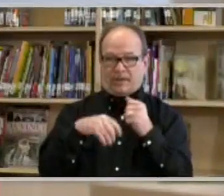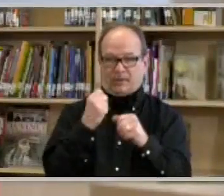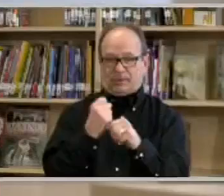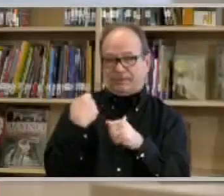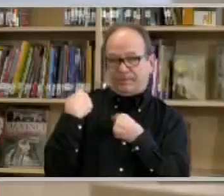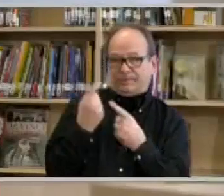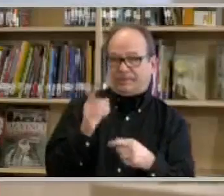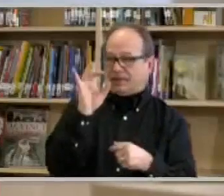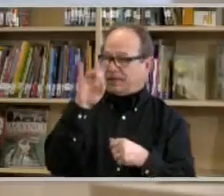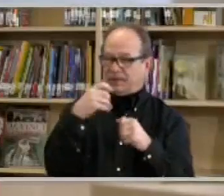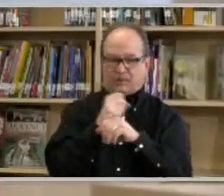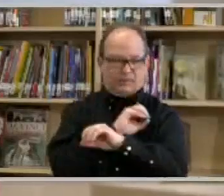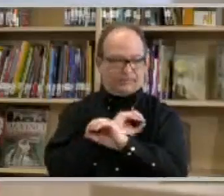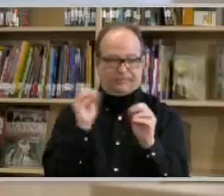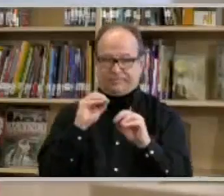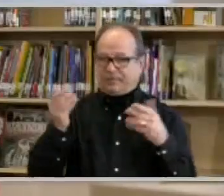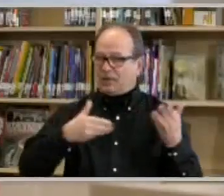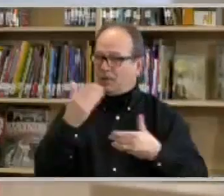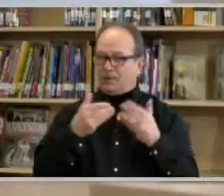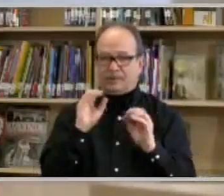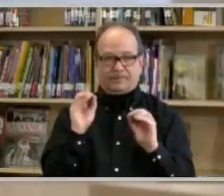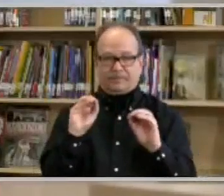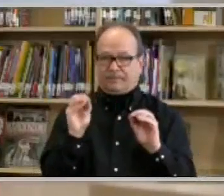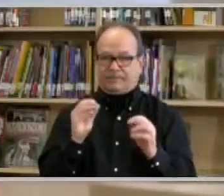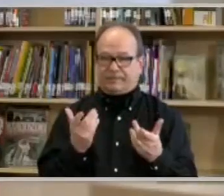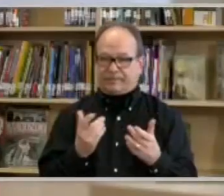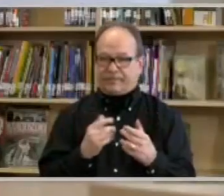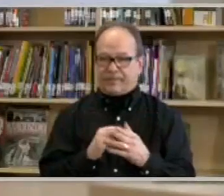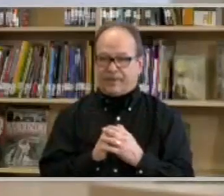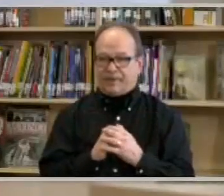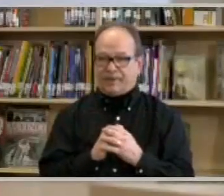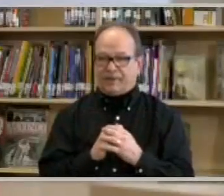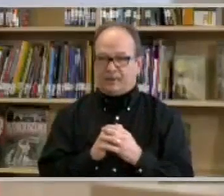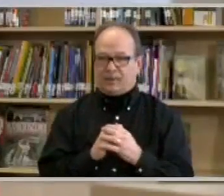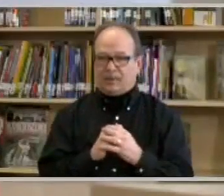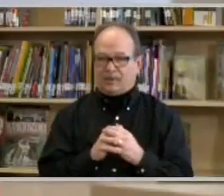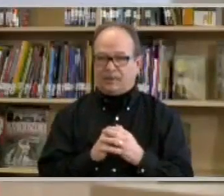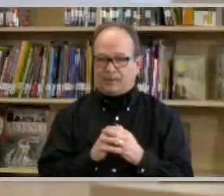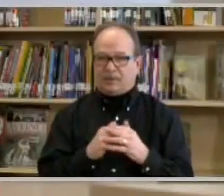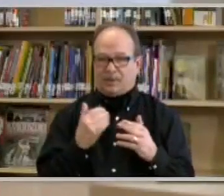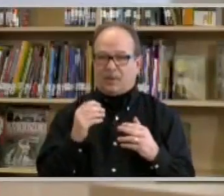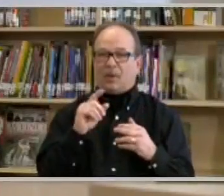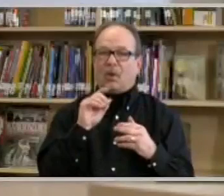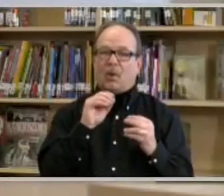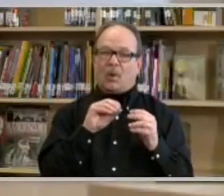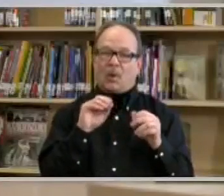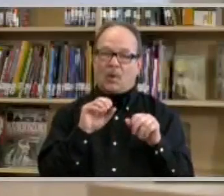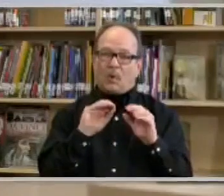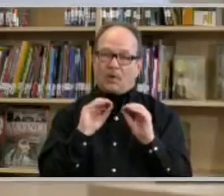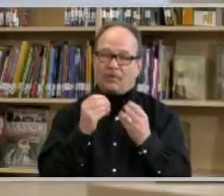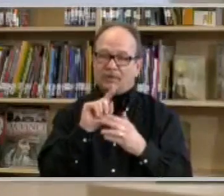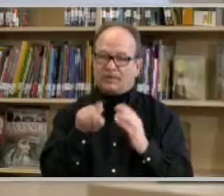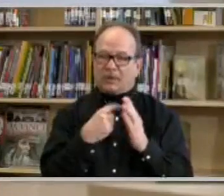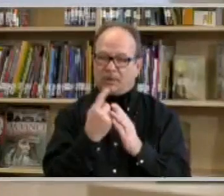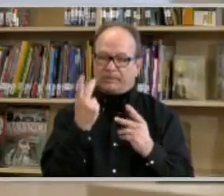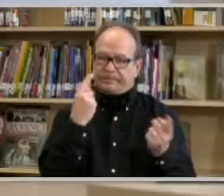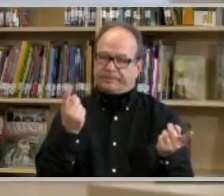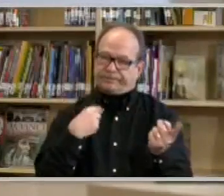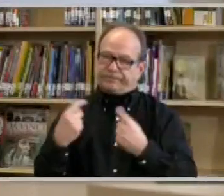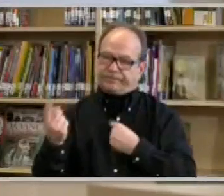IN EIGHT YEARS.